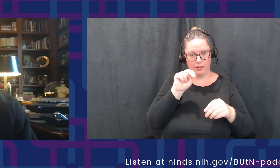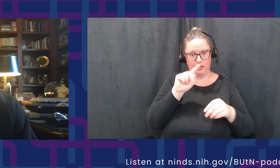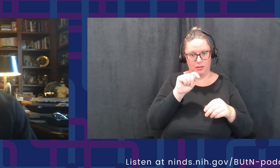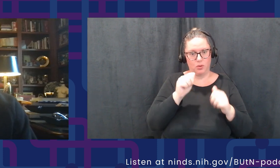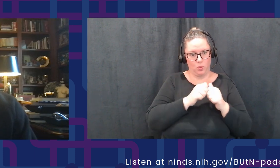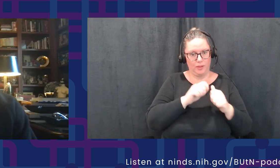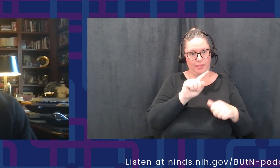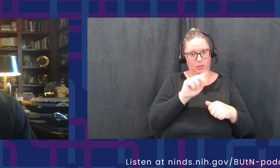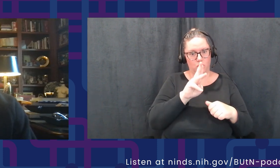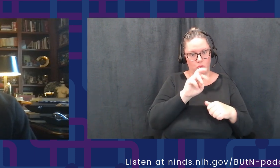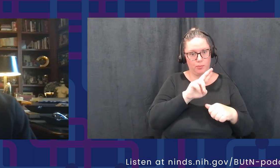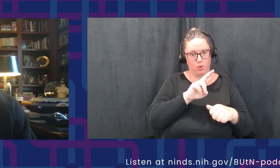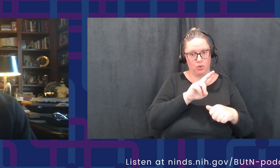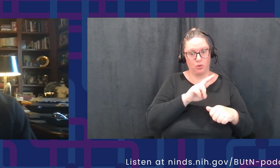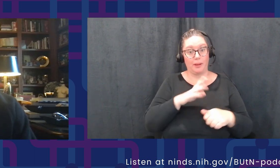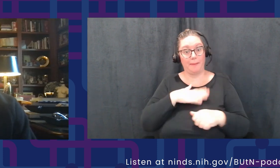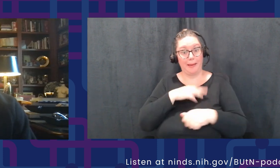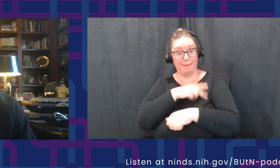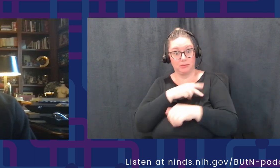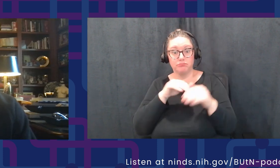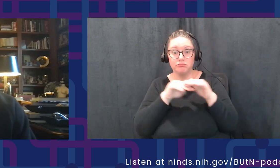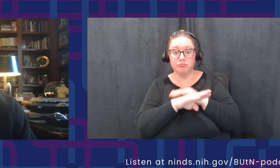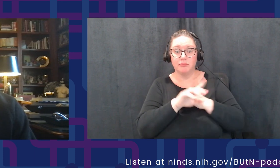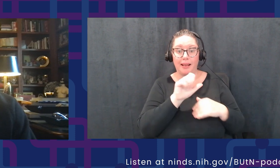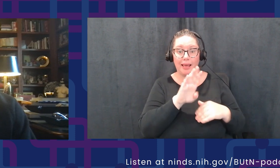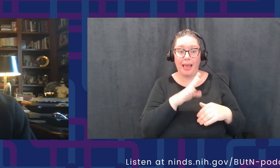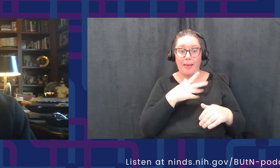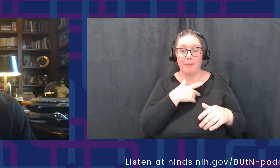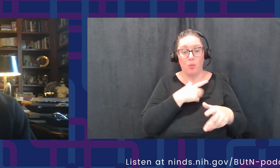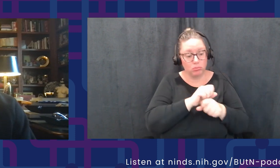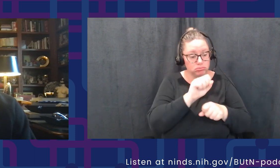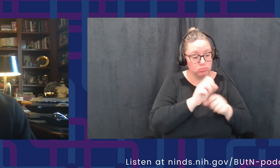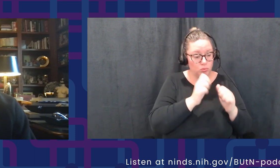And my patient walked into the lab and we were working with animals and I remember